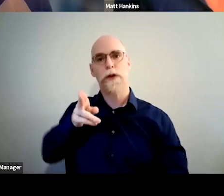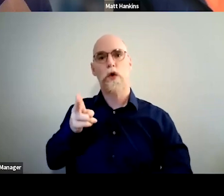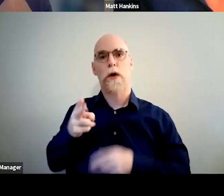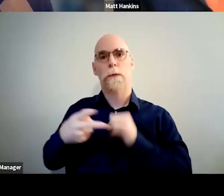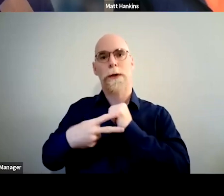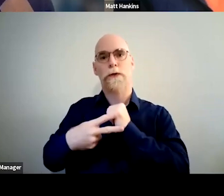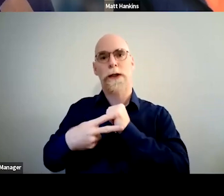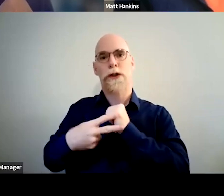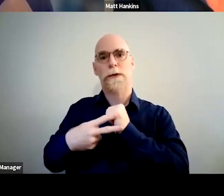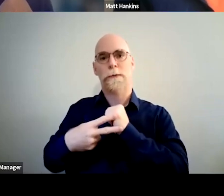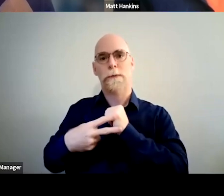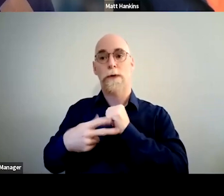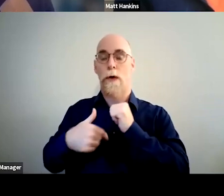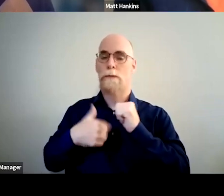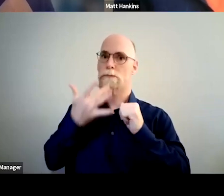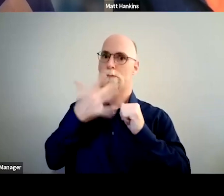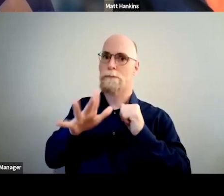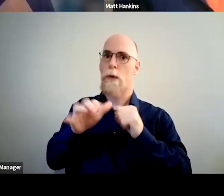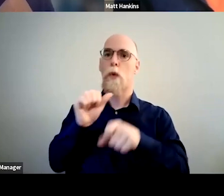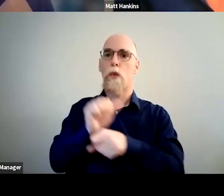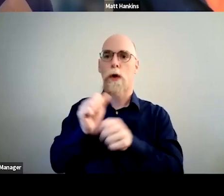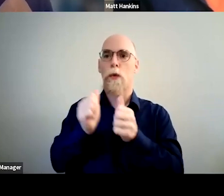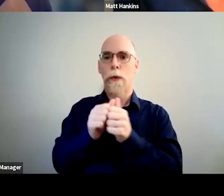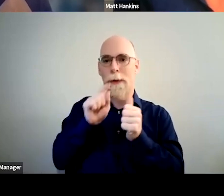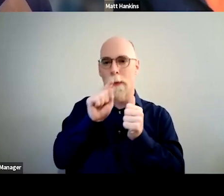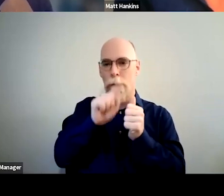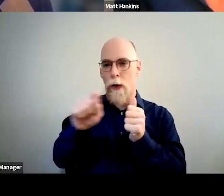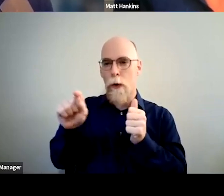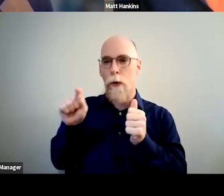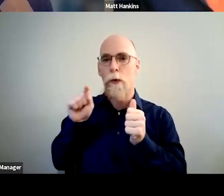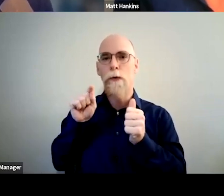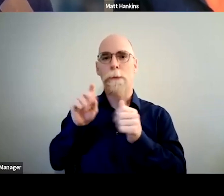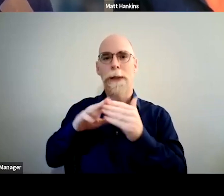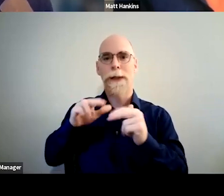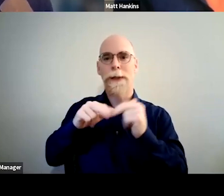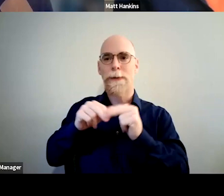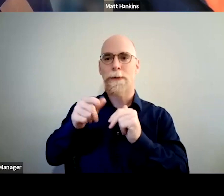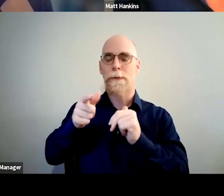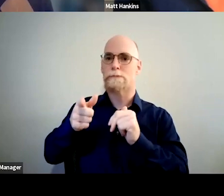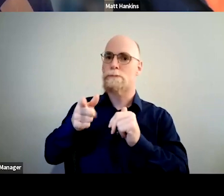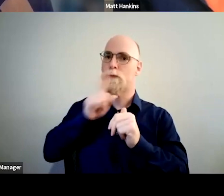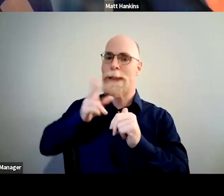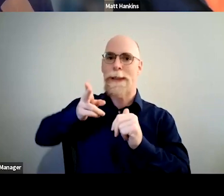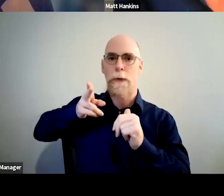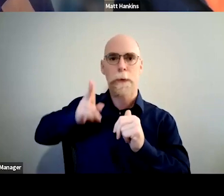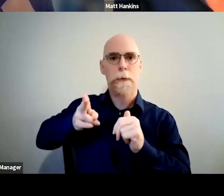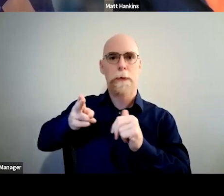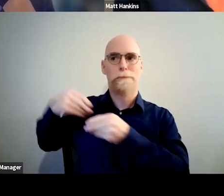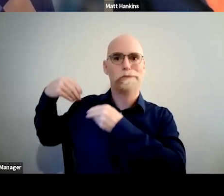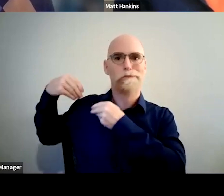with those city-owned buildings that are historic. I'll turn it over to Matt. Would you like to say